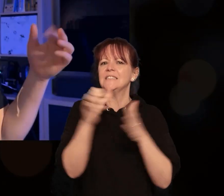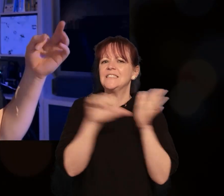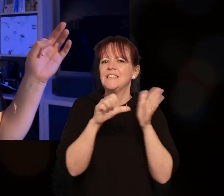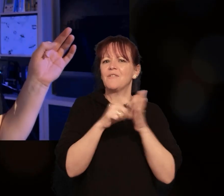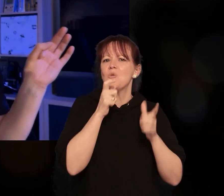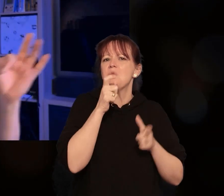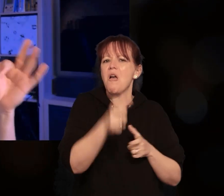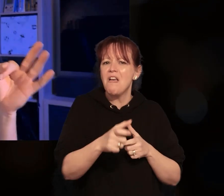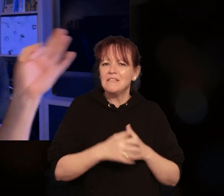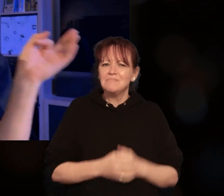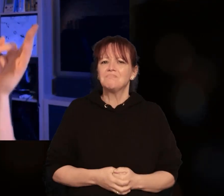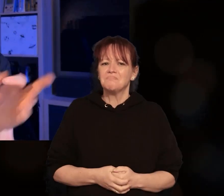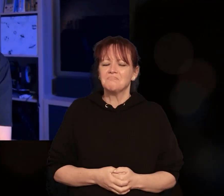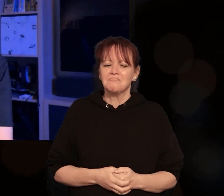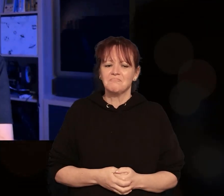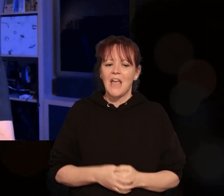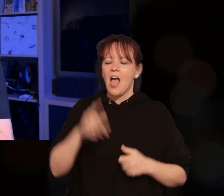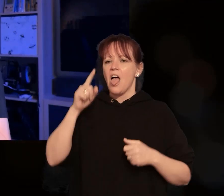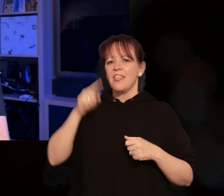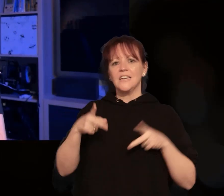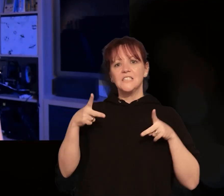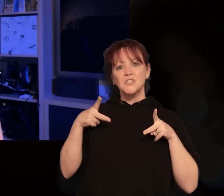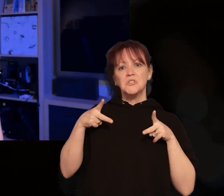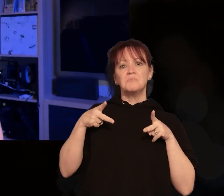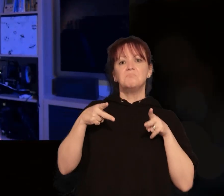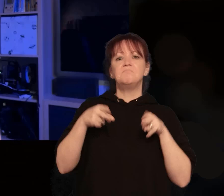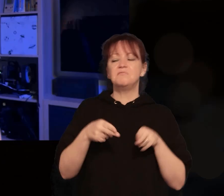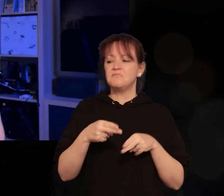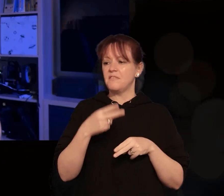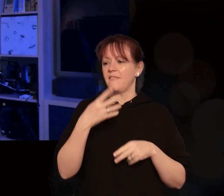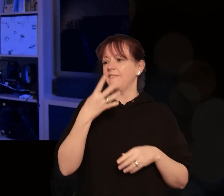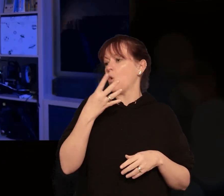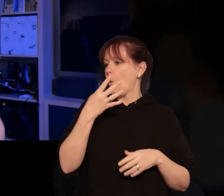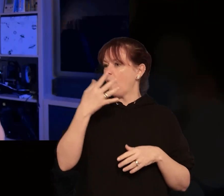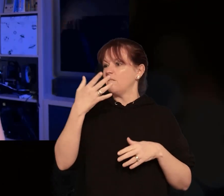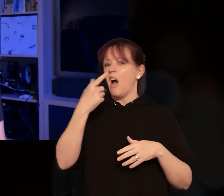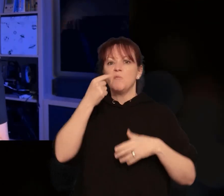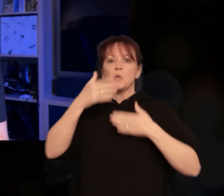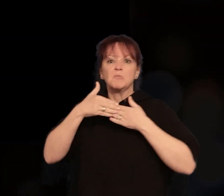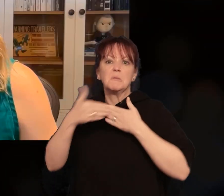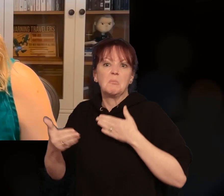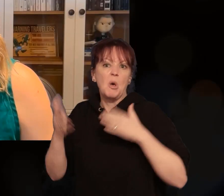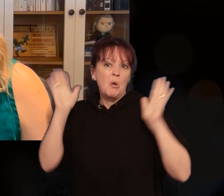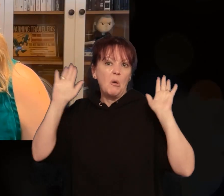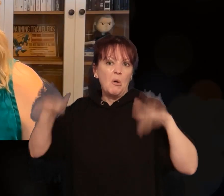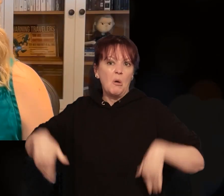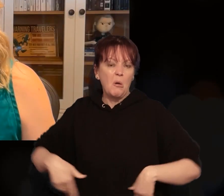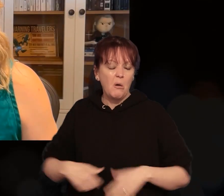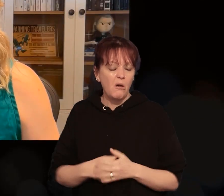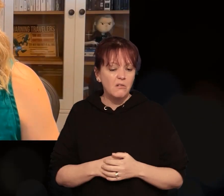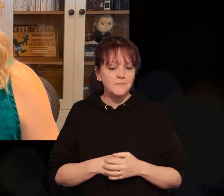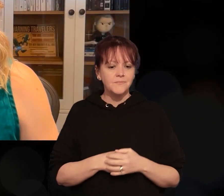QUIRKY MUSIC This is take number four, and five and maybe some more, maybe. Let see how it goes.